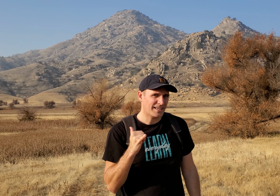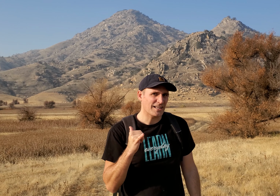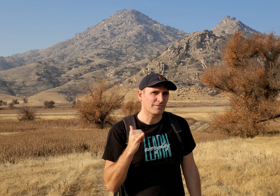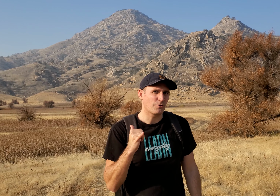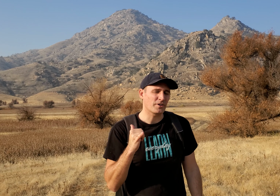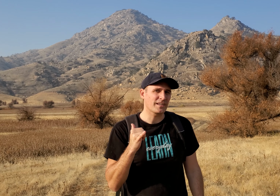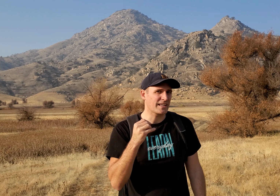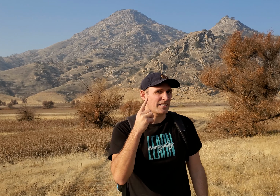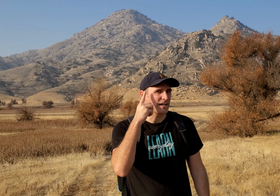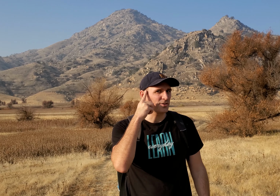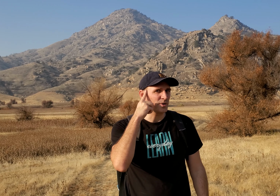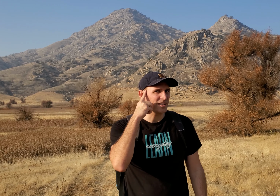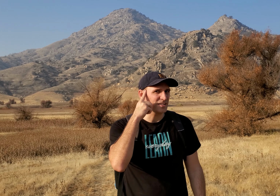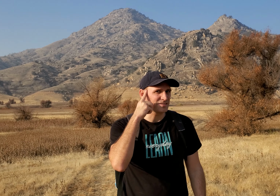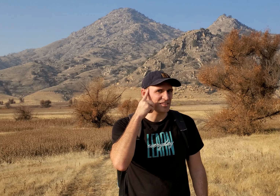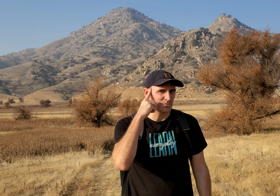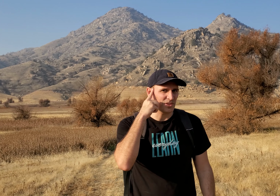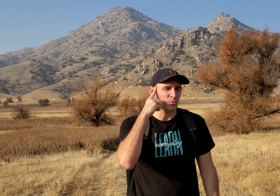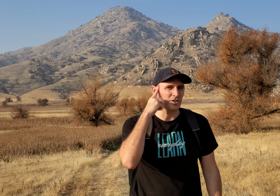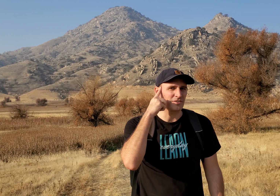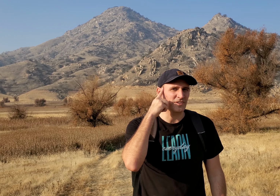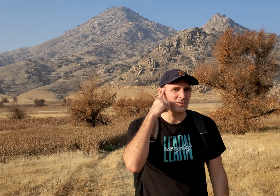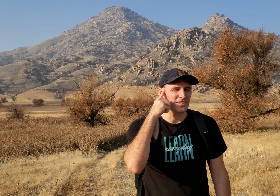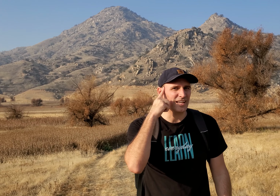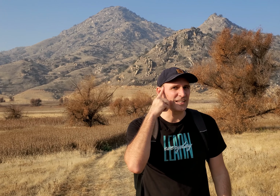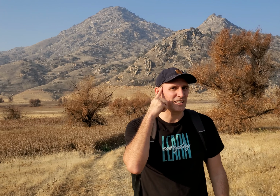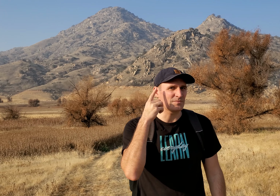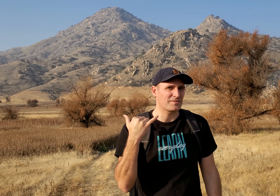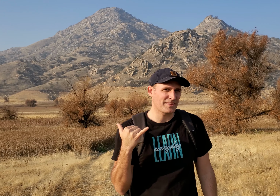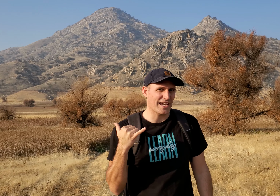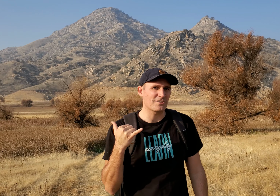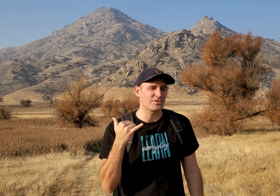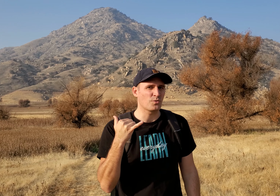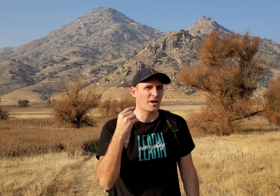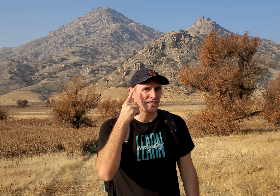California, and another way is just with the pointer finger and it comes down into the Y as